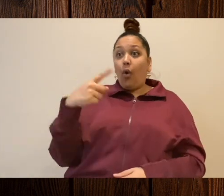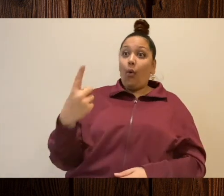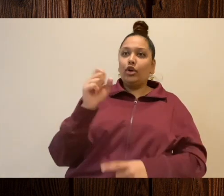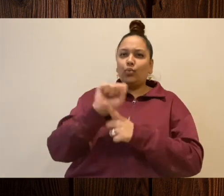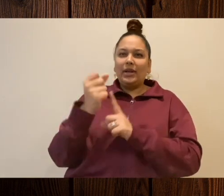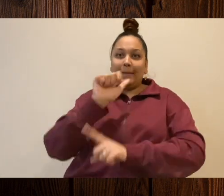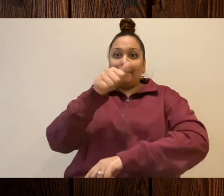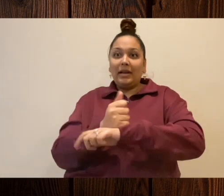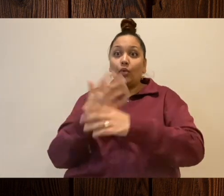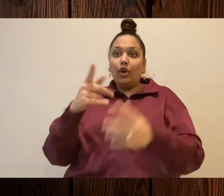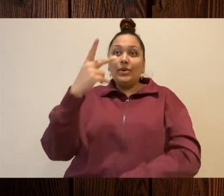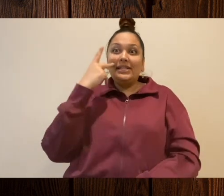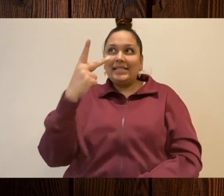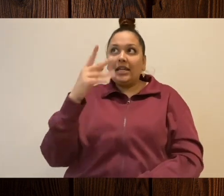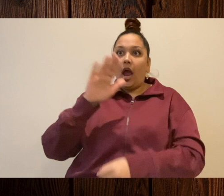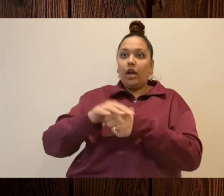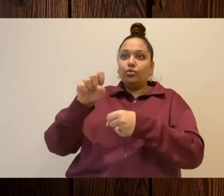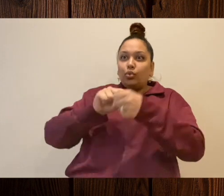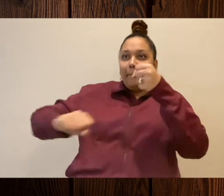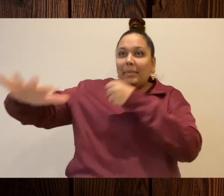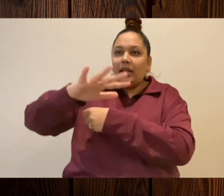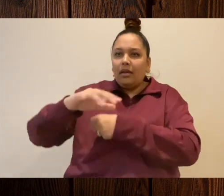okay, and I don't have to shy away from